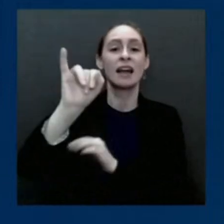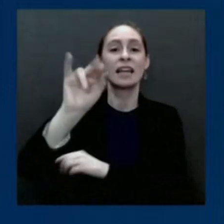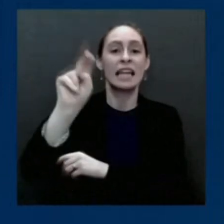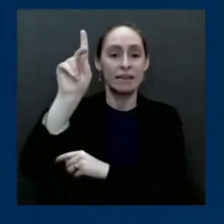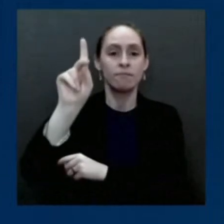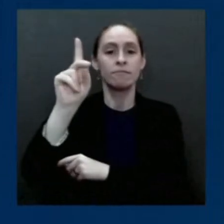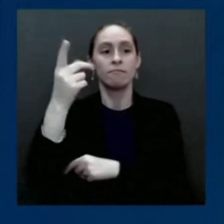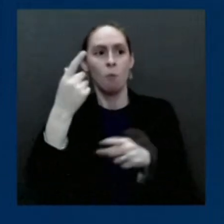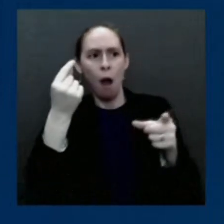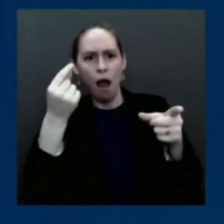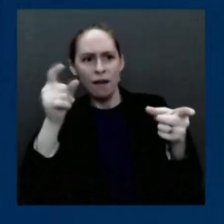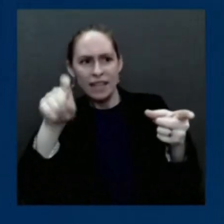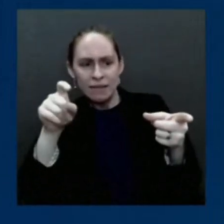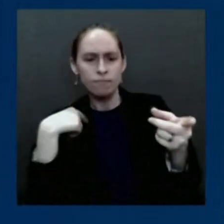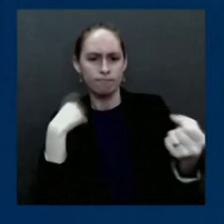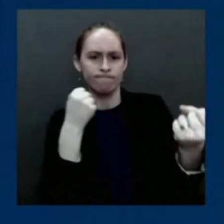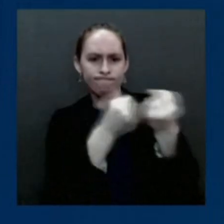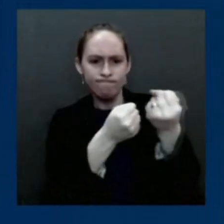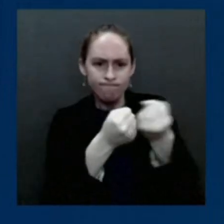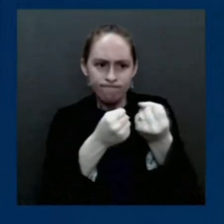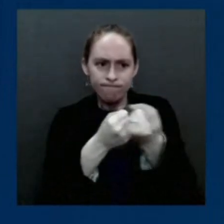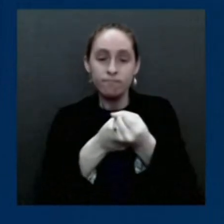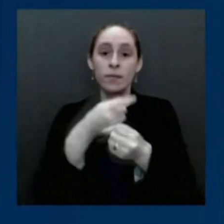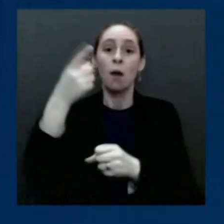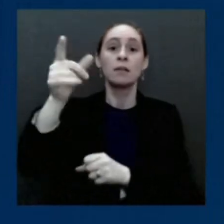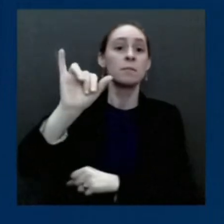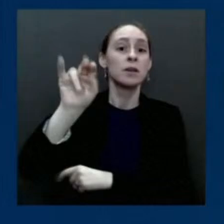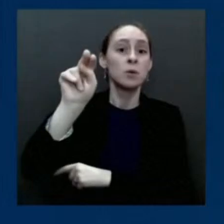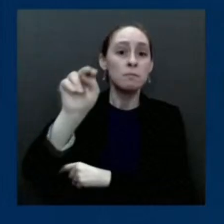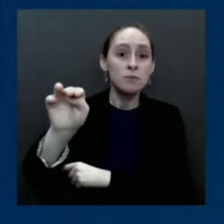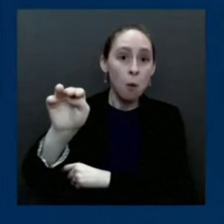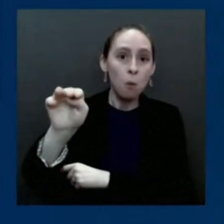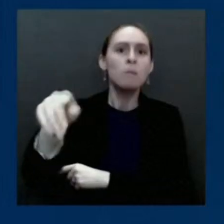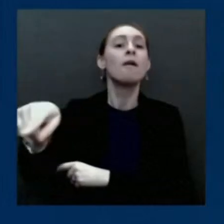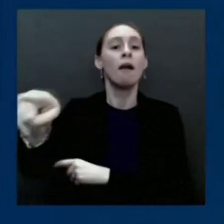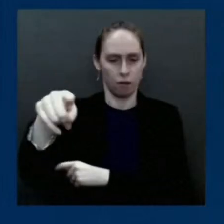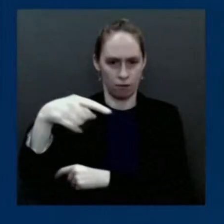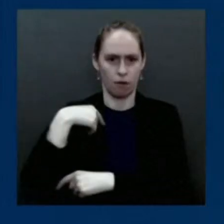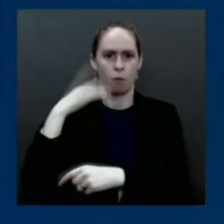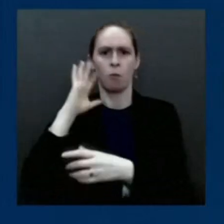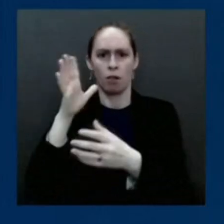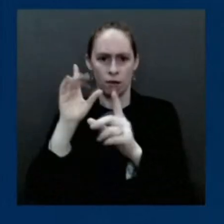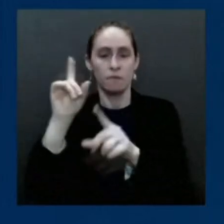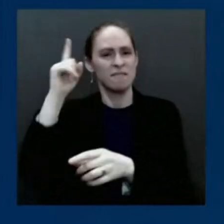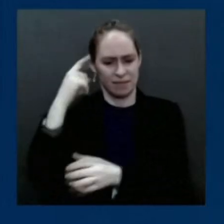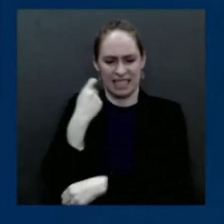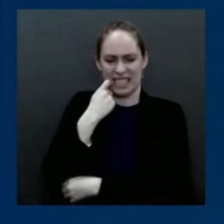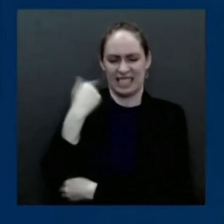AT UNIVERSITY METHODIST HOSPITAL IN INDIANAPOLIS. IN NEW MEXICO, 15 MEDICAL